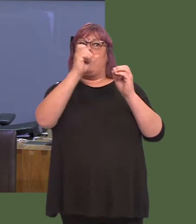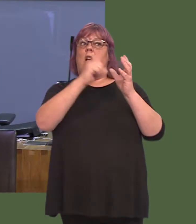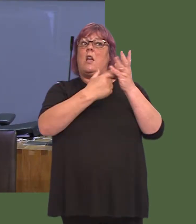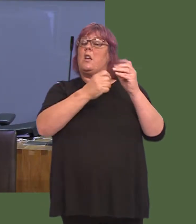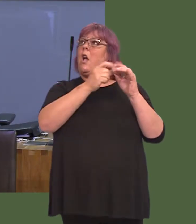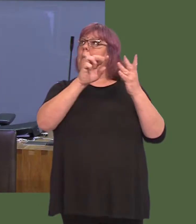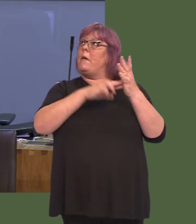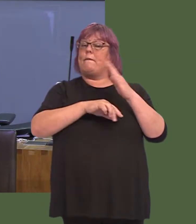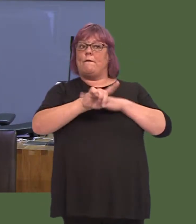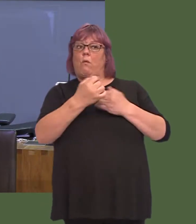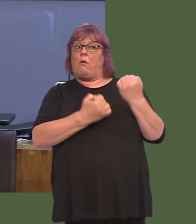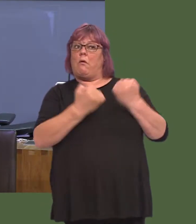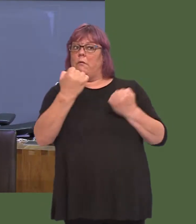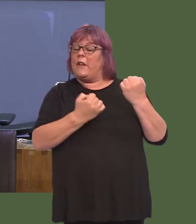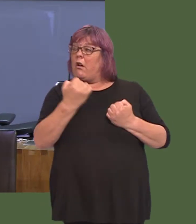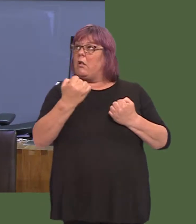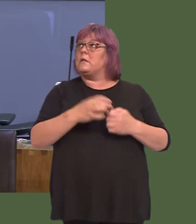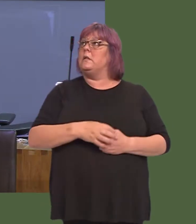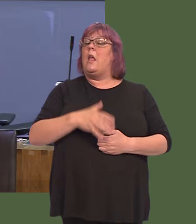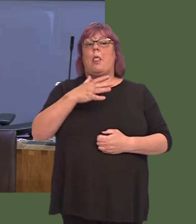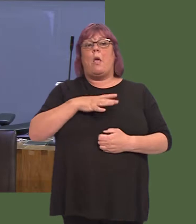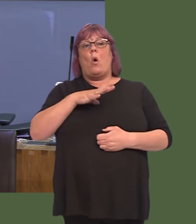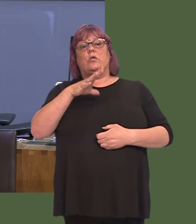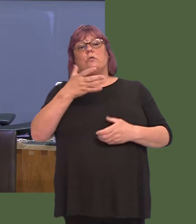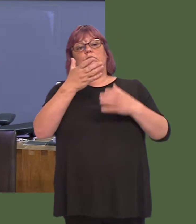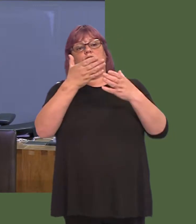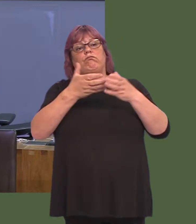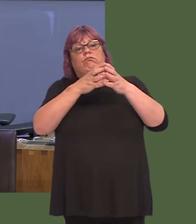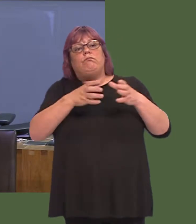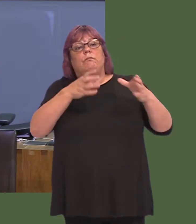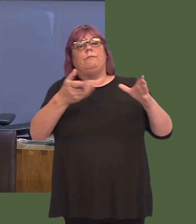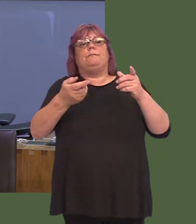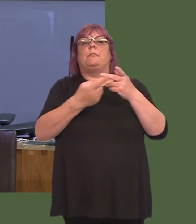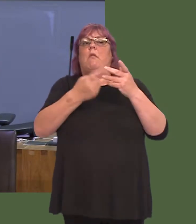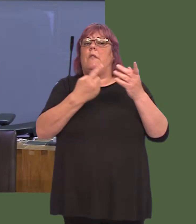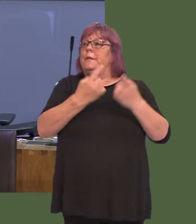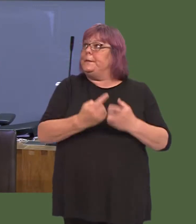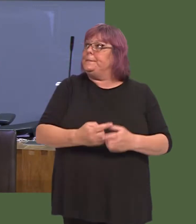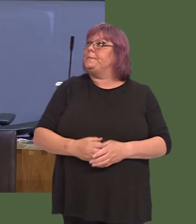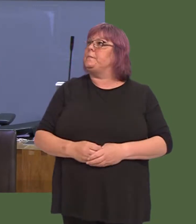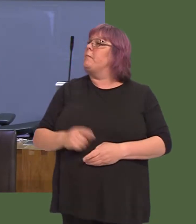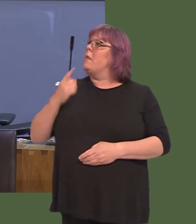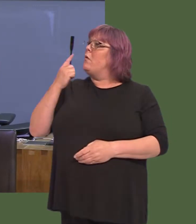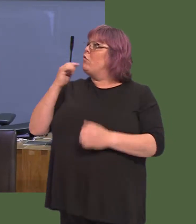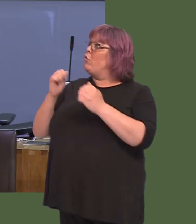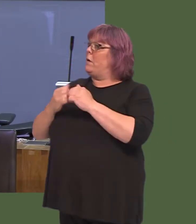The business is now looking to expand in order to produce other products too. Iím sure that you would agree with me that itís important that we do everything that